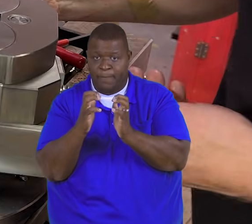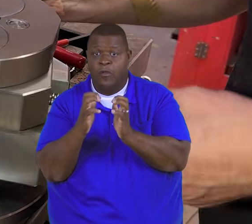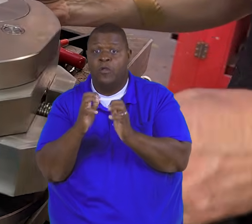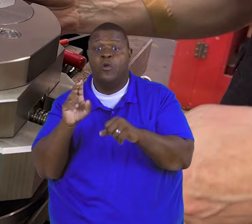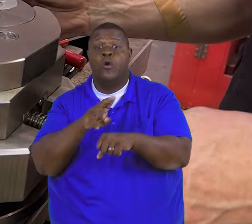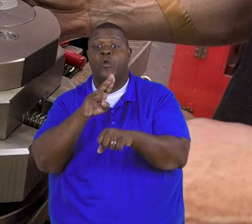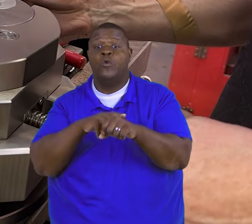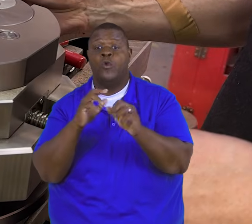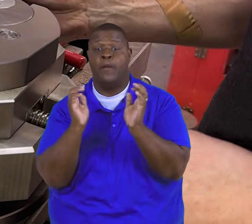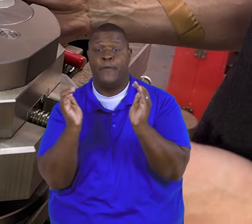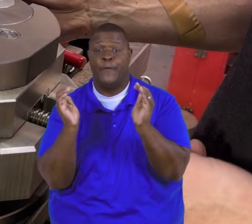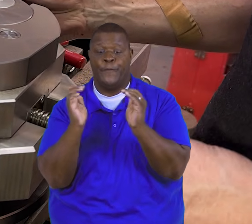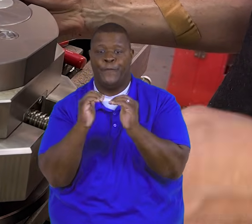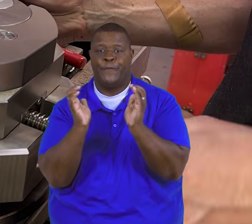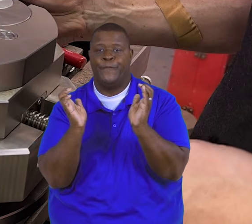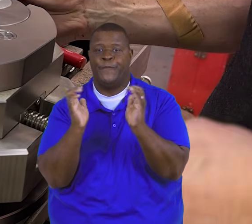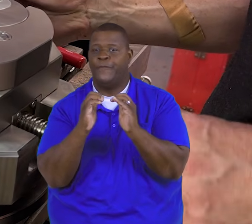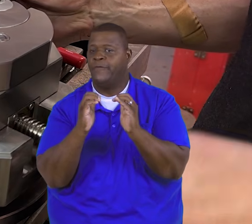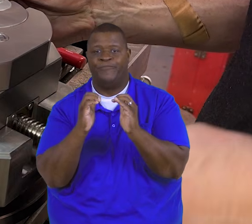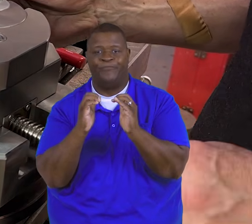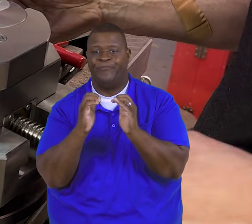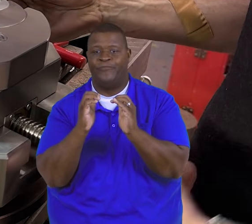[metal and glass tinkling]